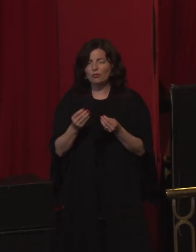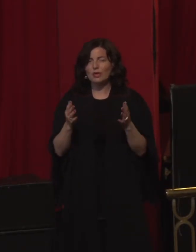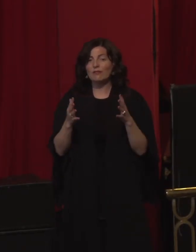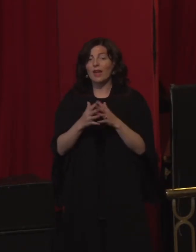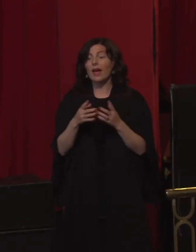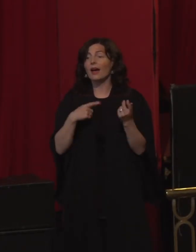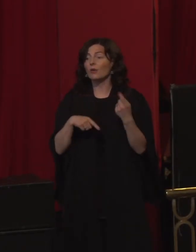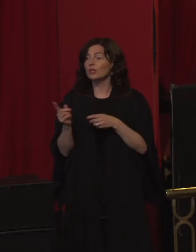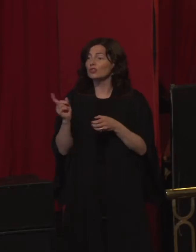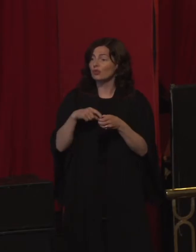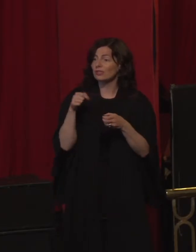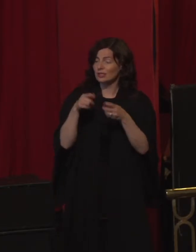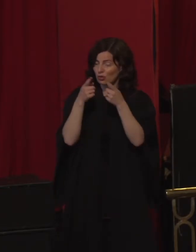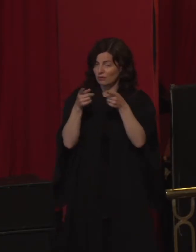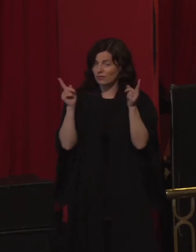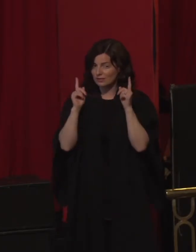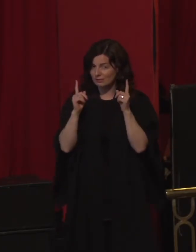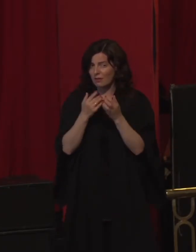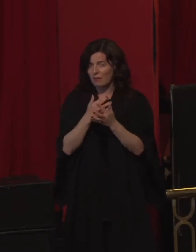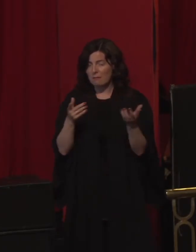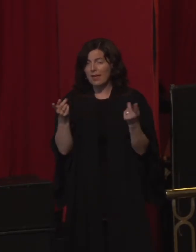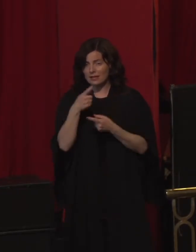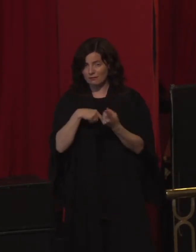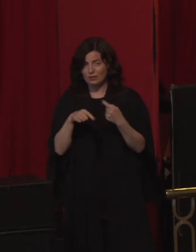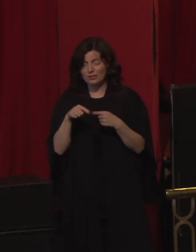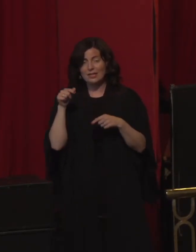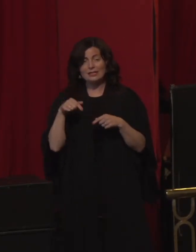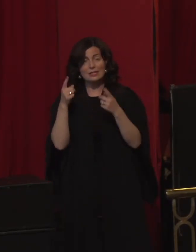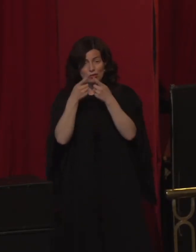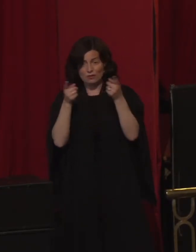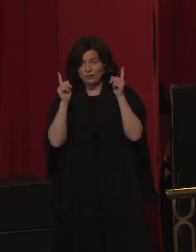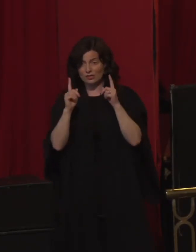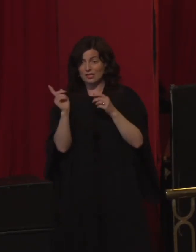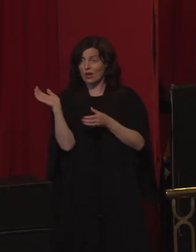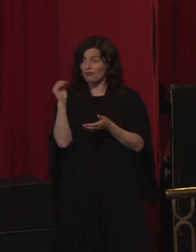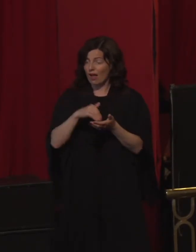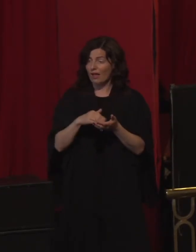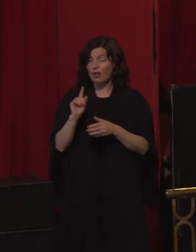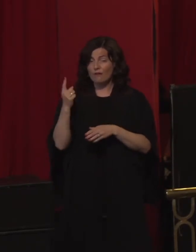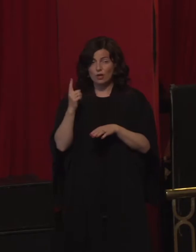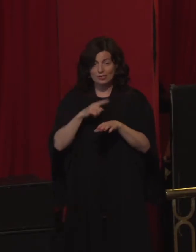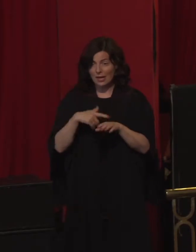University. For many of us, starting university was our first time living away from home and